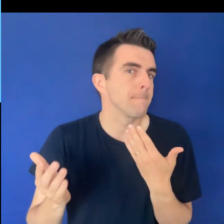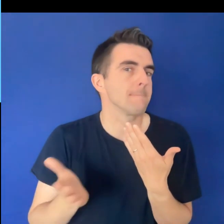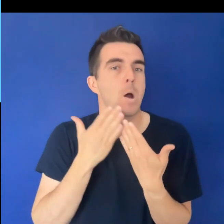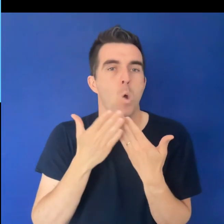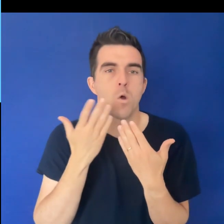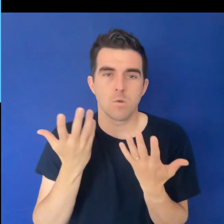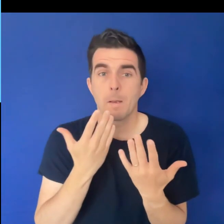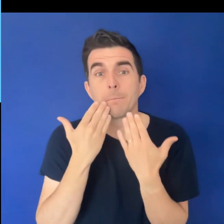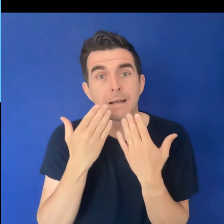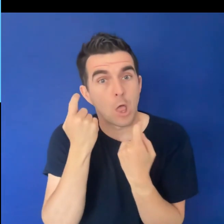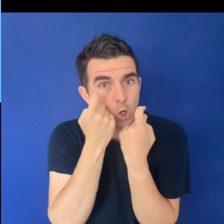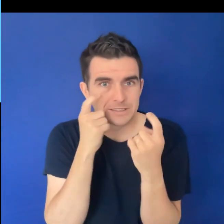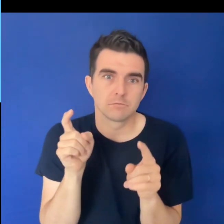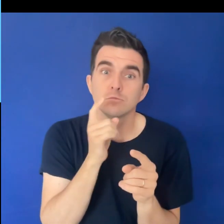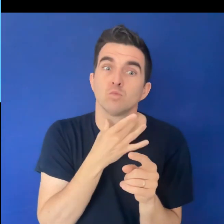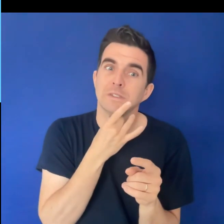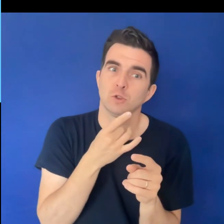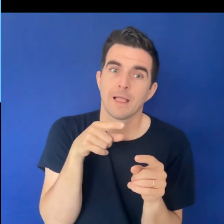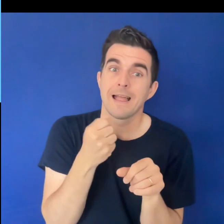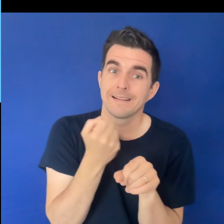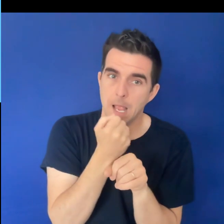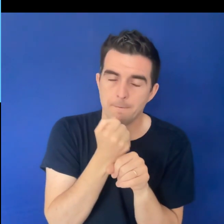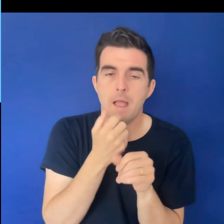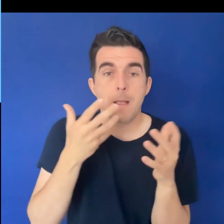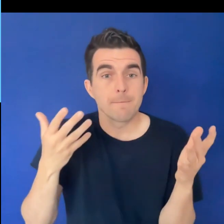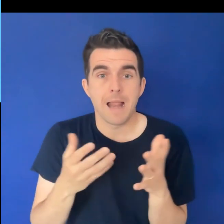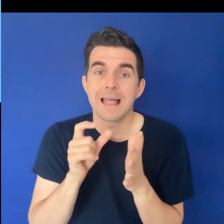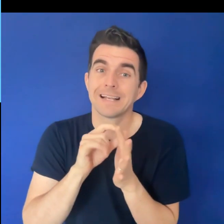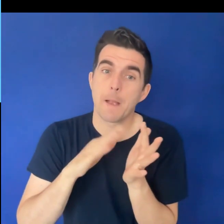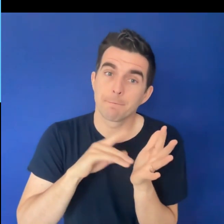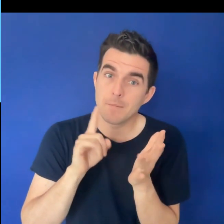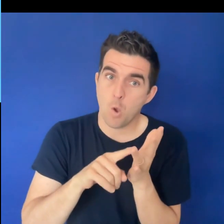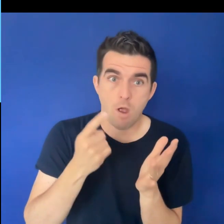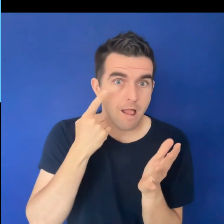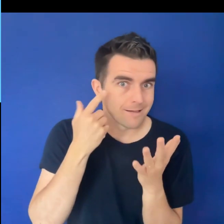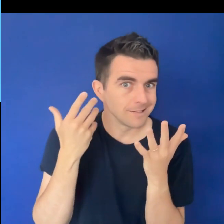so please consider Wishlisting the game on Steam and play the demo there now...